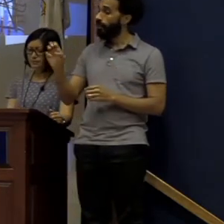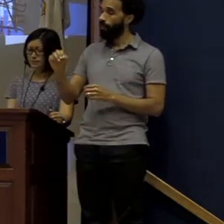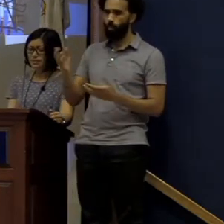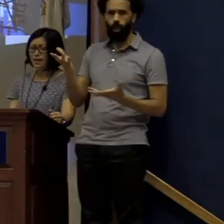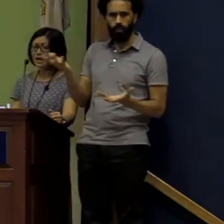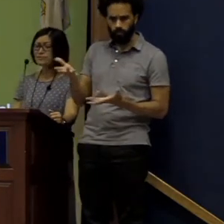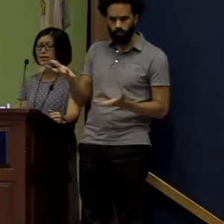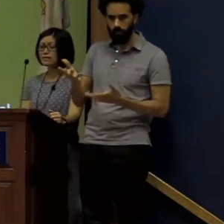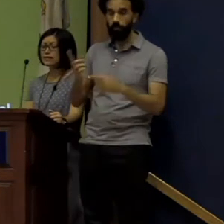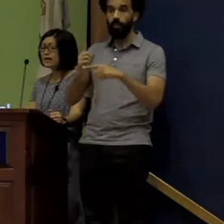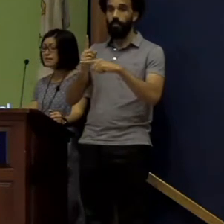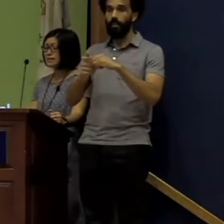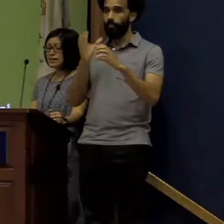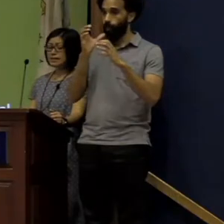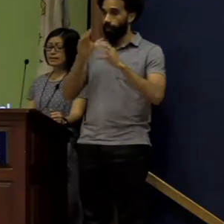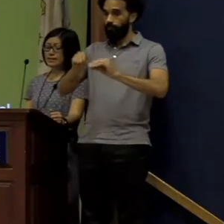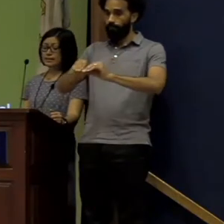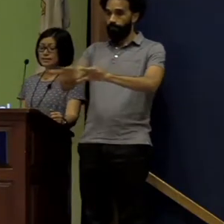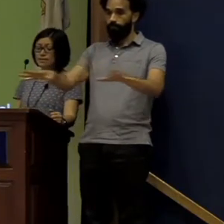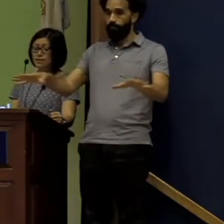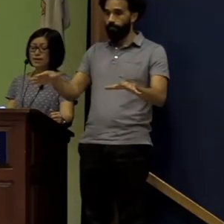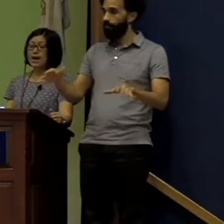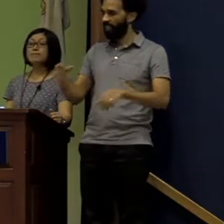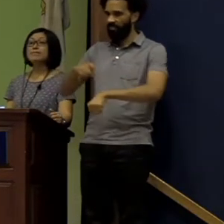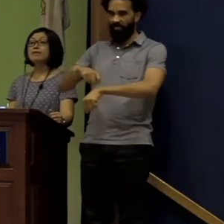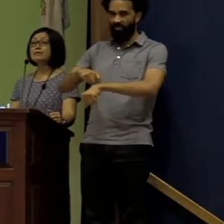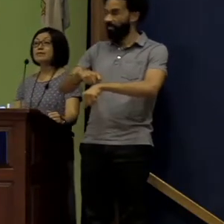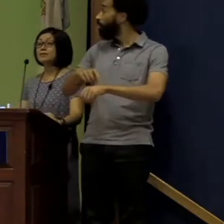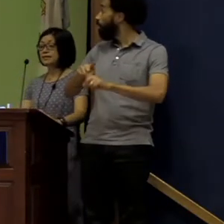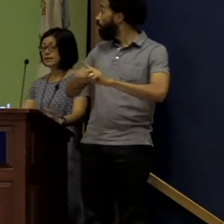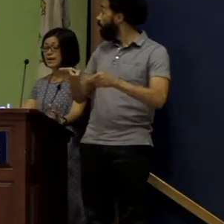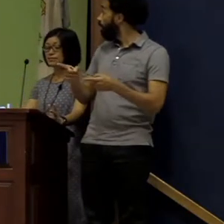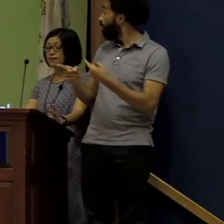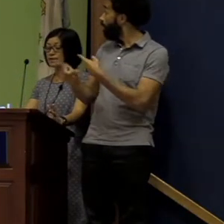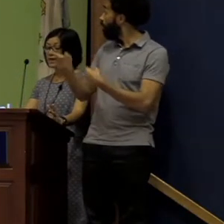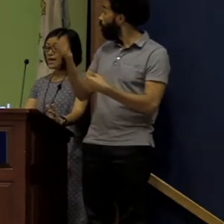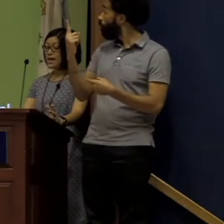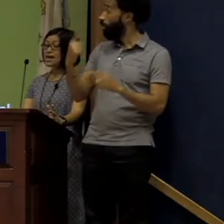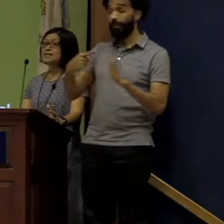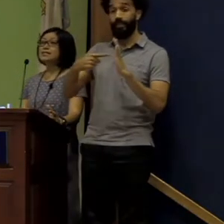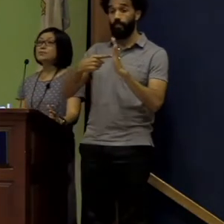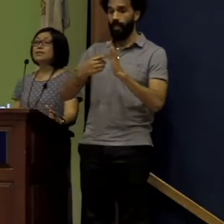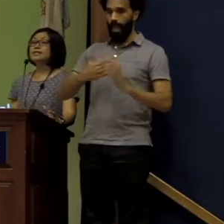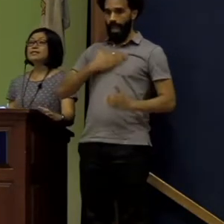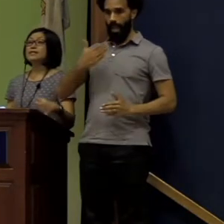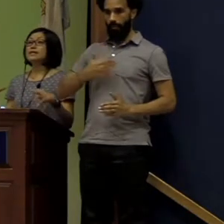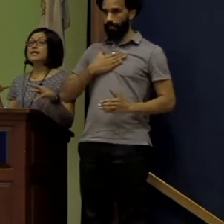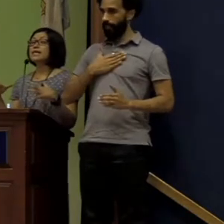I'm running out of time. Here's an example of a happy box. There was another artifact and this one is a light-up